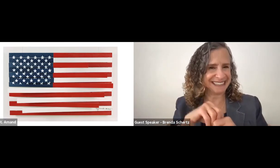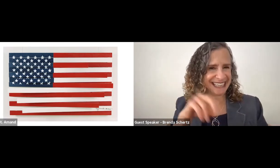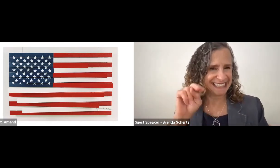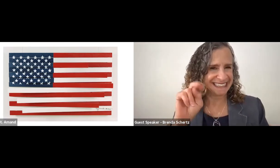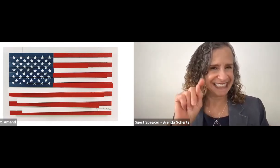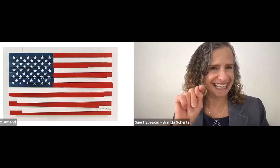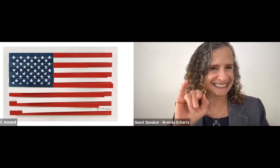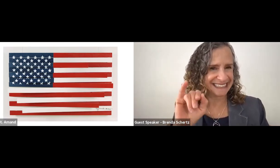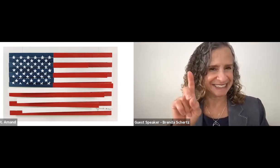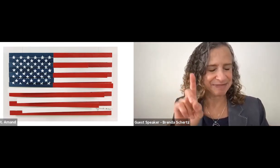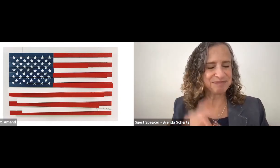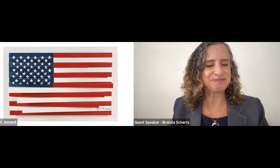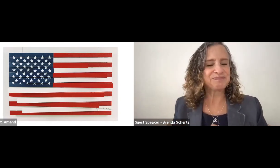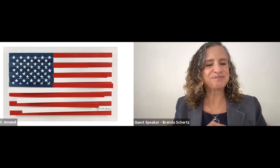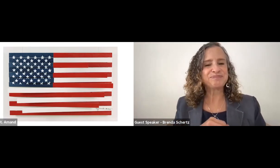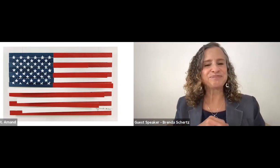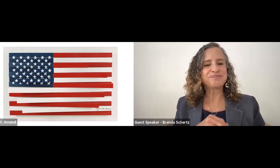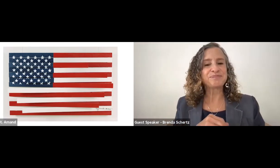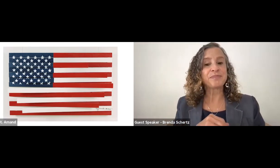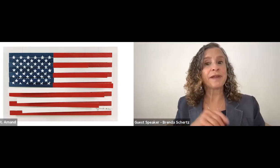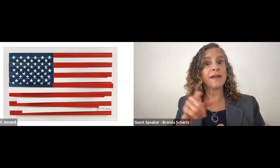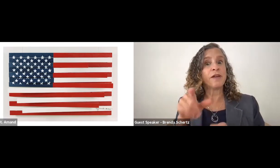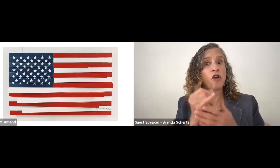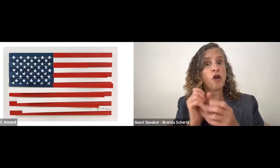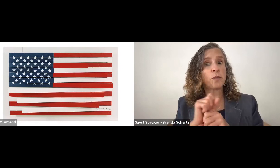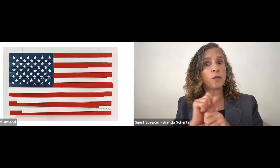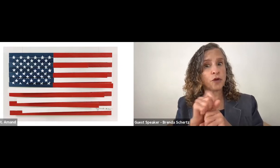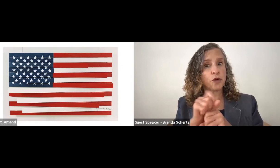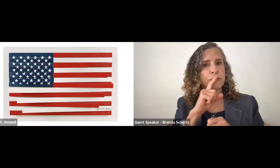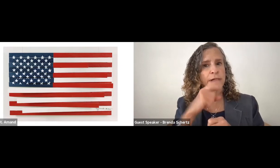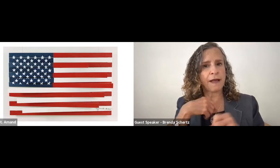And it's a large version of it, and that's at NTID.